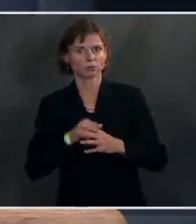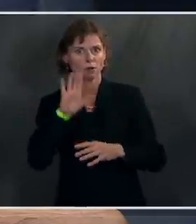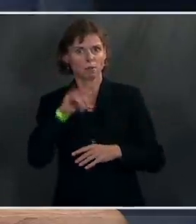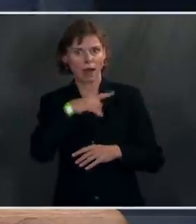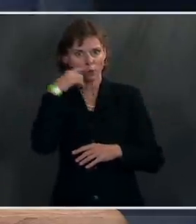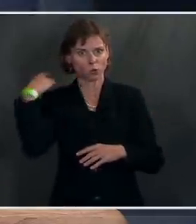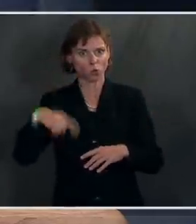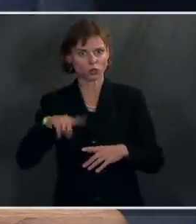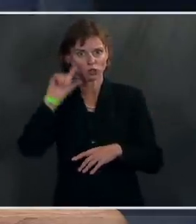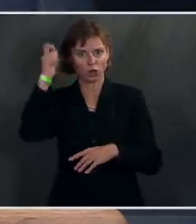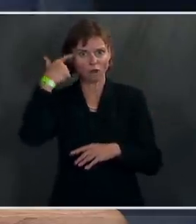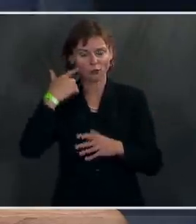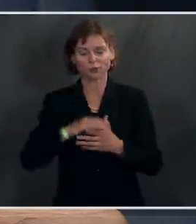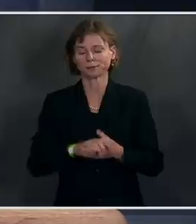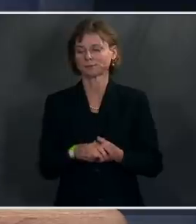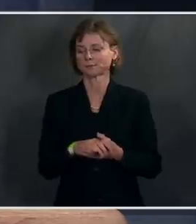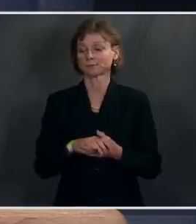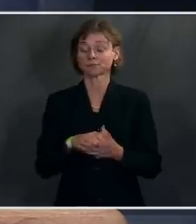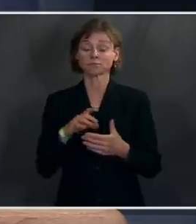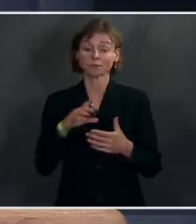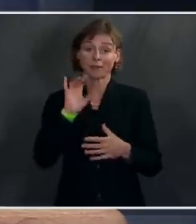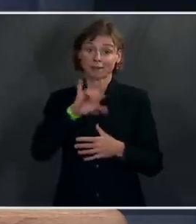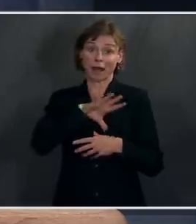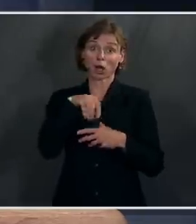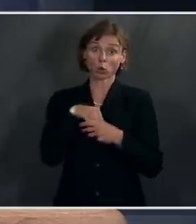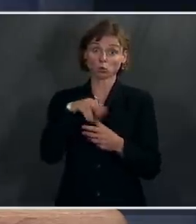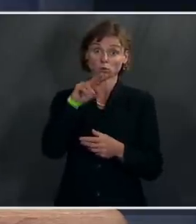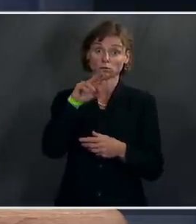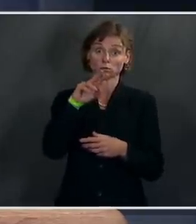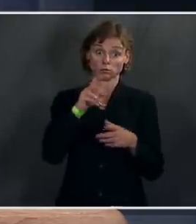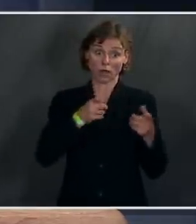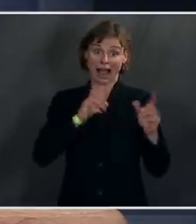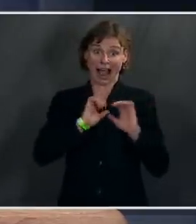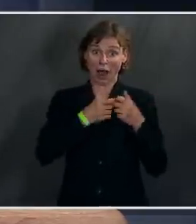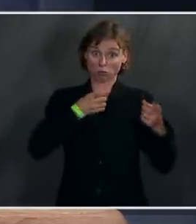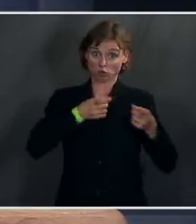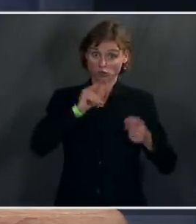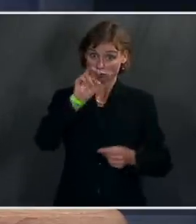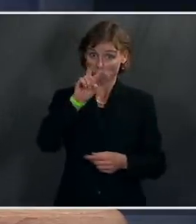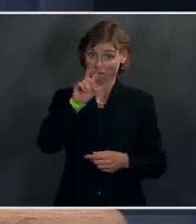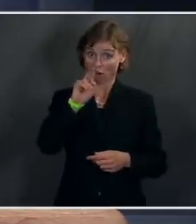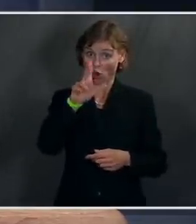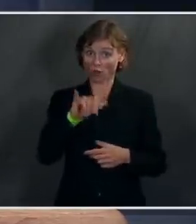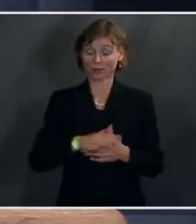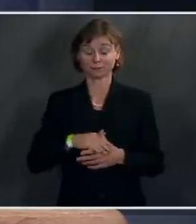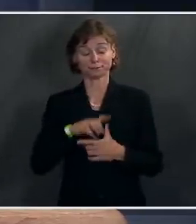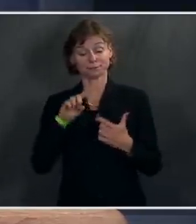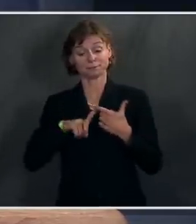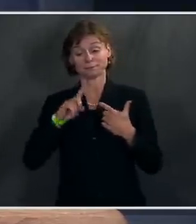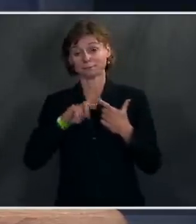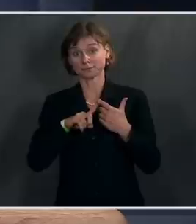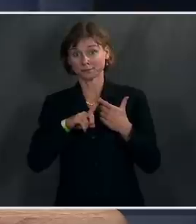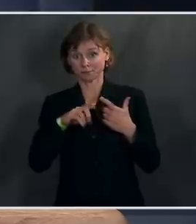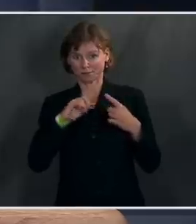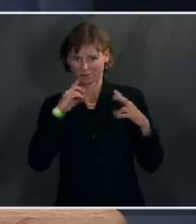which includes the treatment of Alexei Navalny. It includes the full assessment of the solar winds hack.